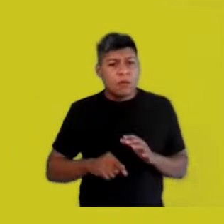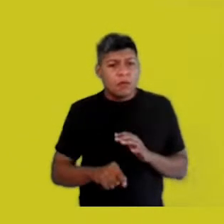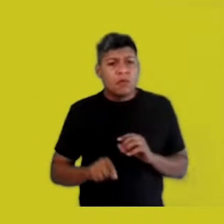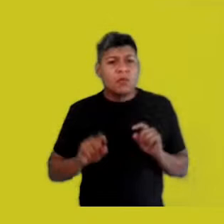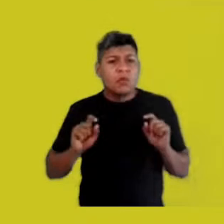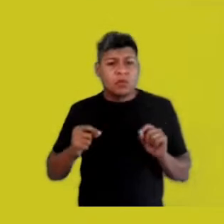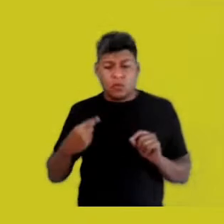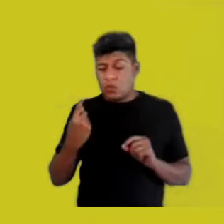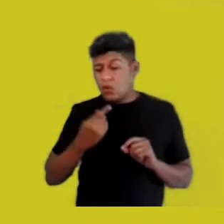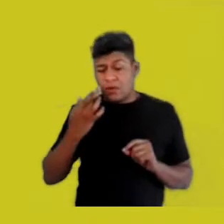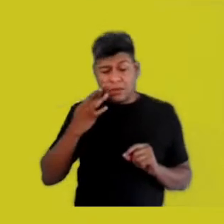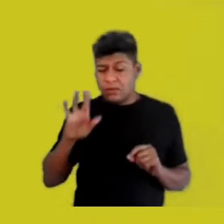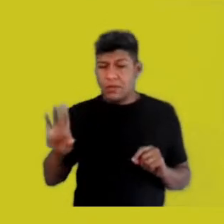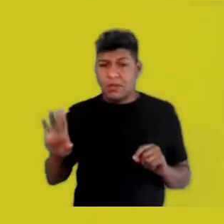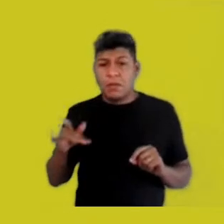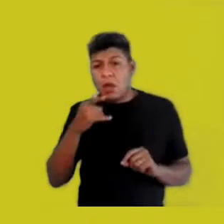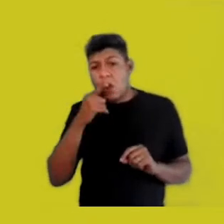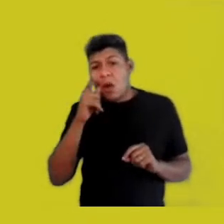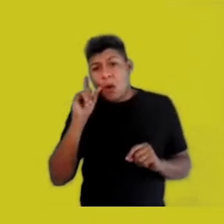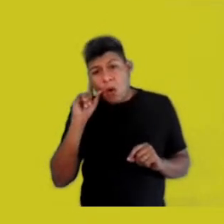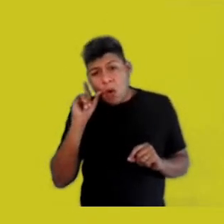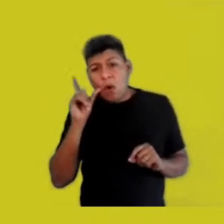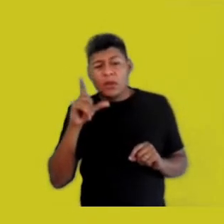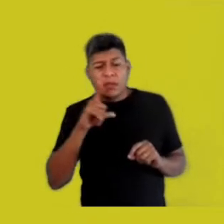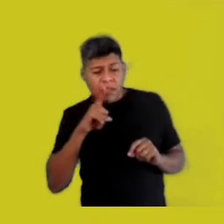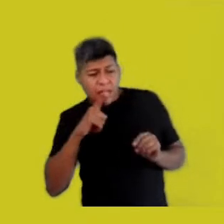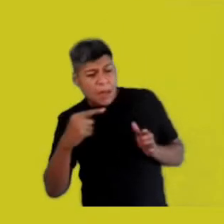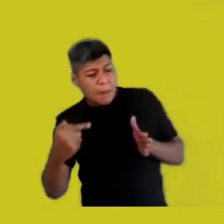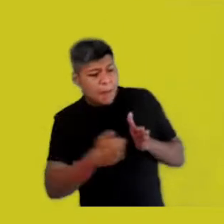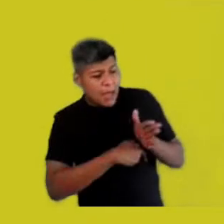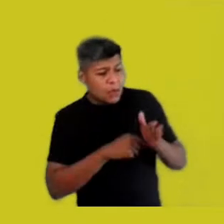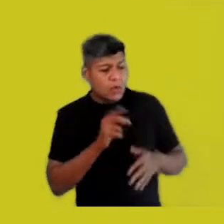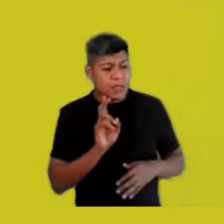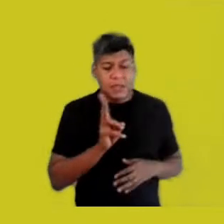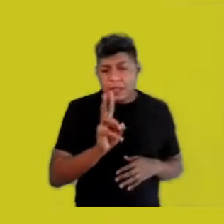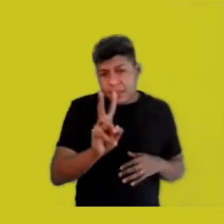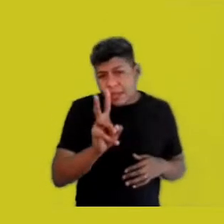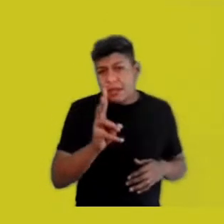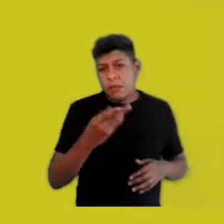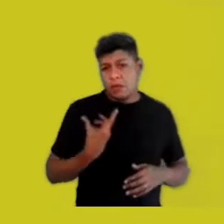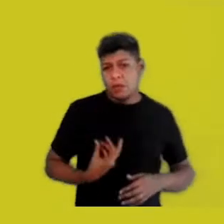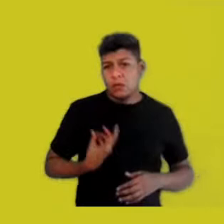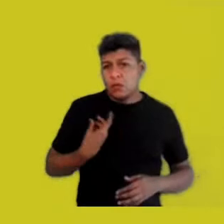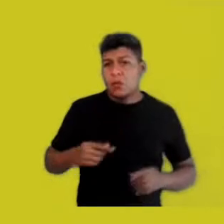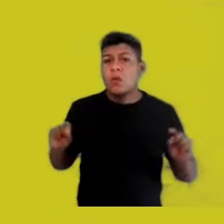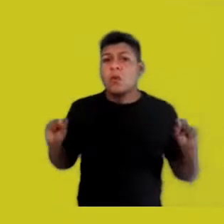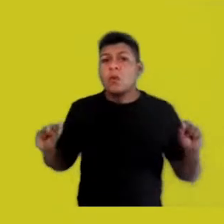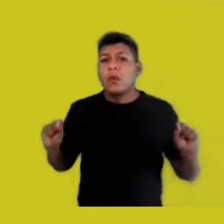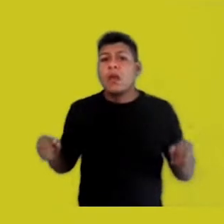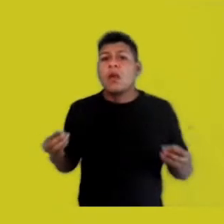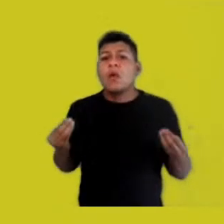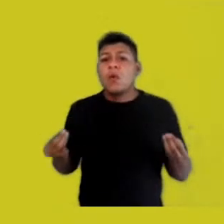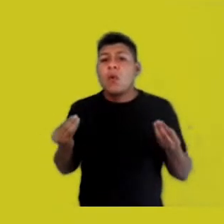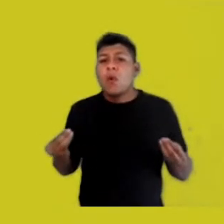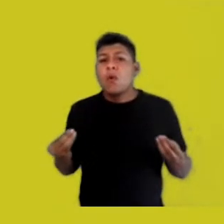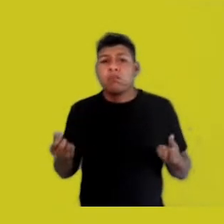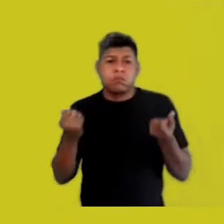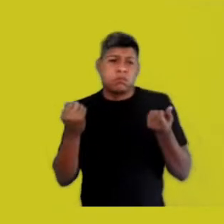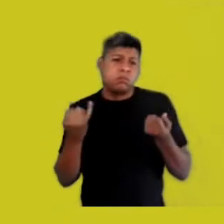Yesterday Lande recalled a question I repeated every single time here: how do we gauge our artistic praxis?